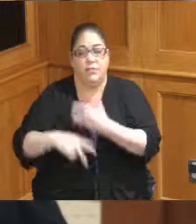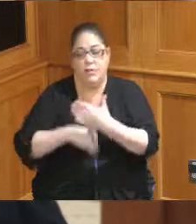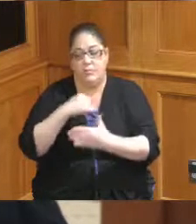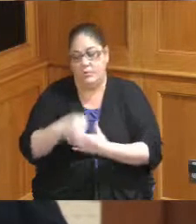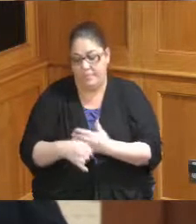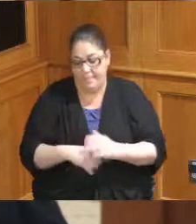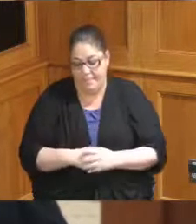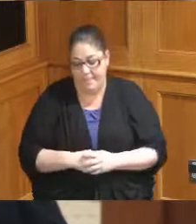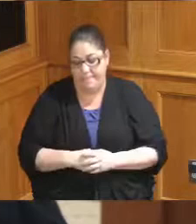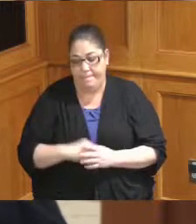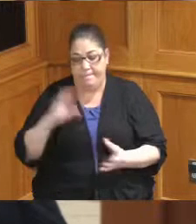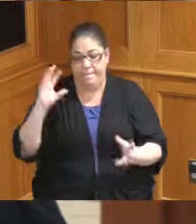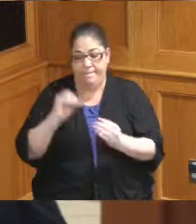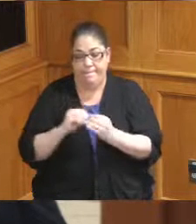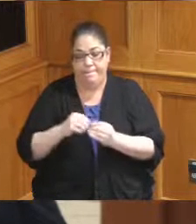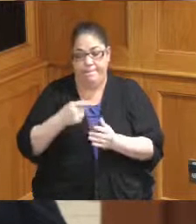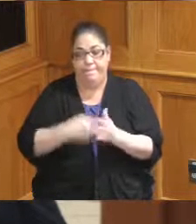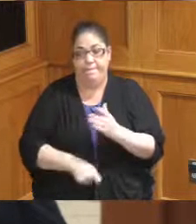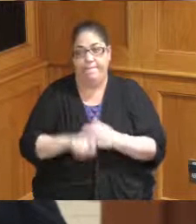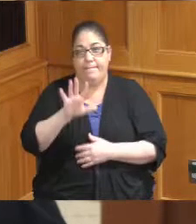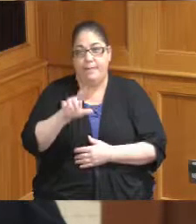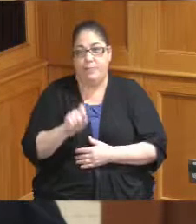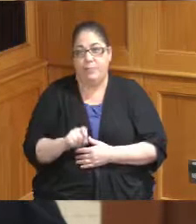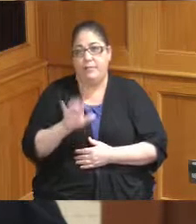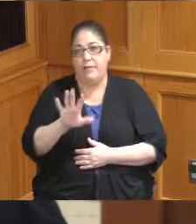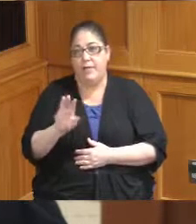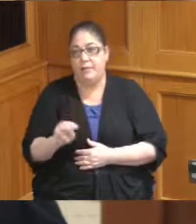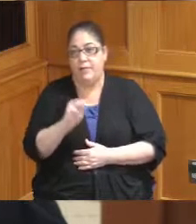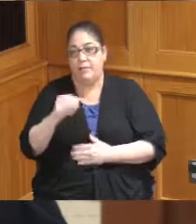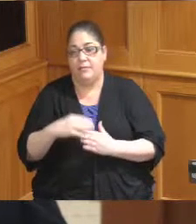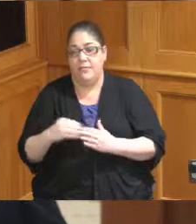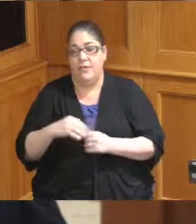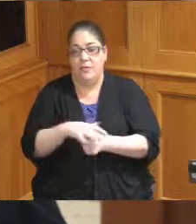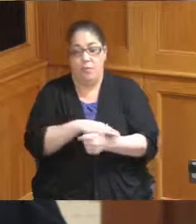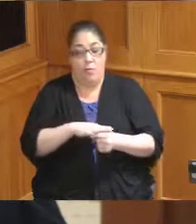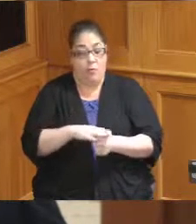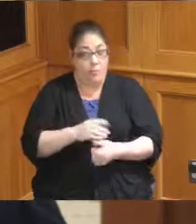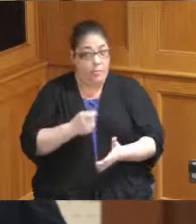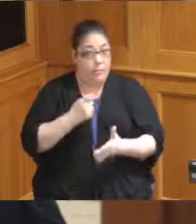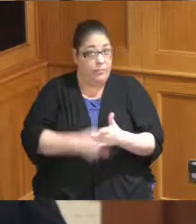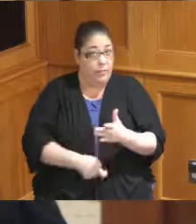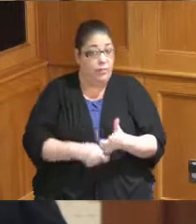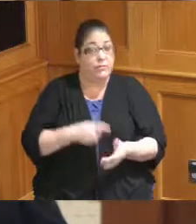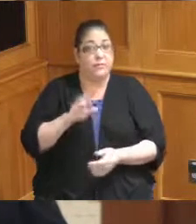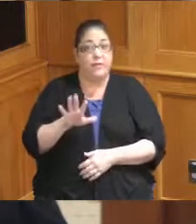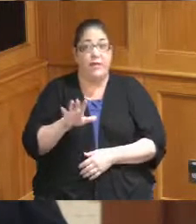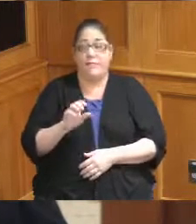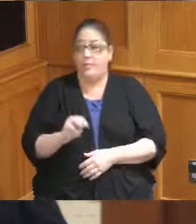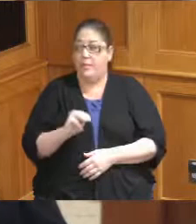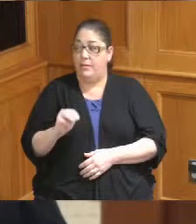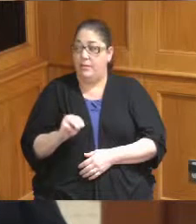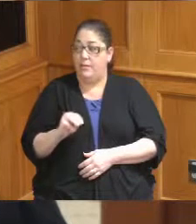the total budget of the grant is 5.5 million MSD's local share is 1.5 million or about 27.7 percent